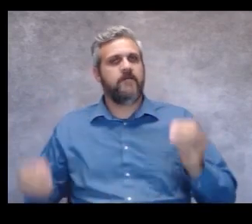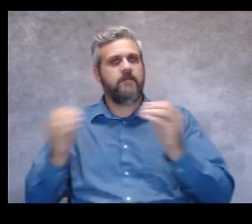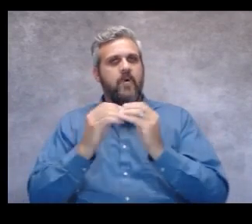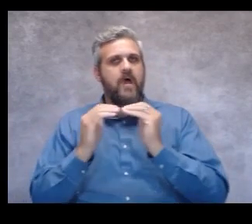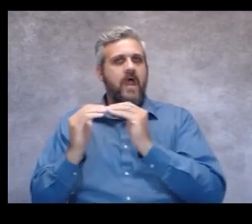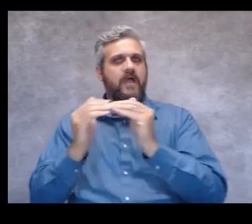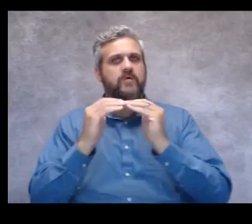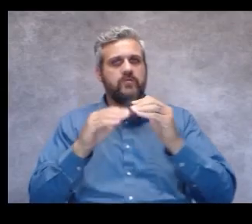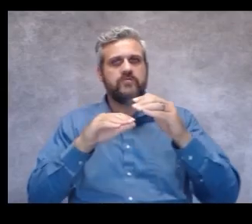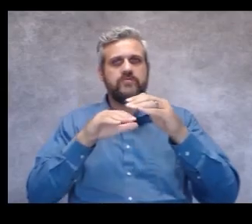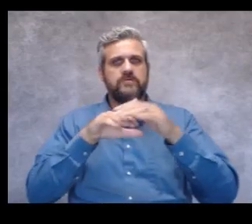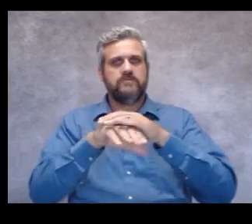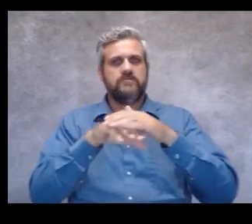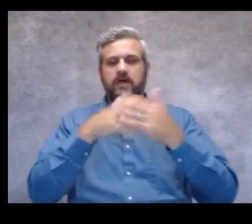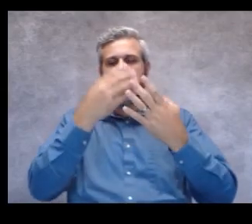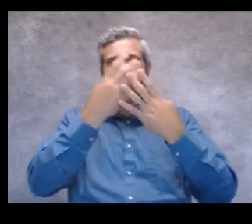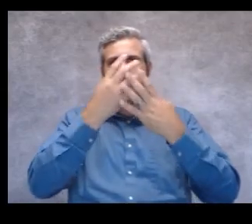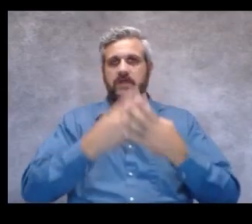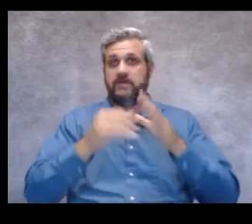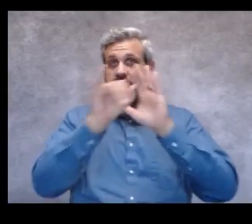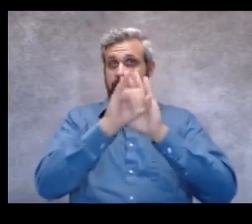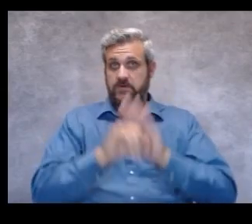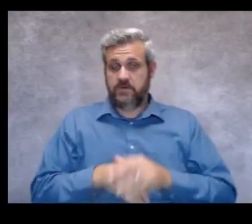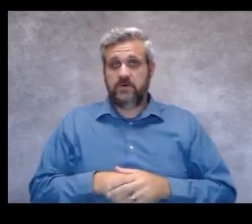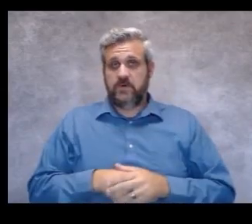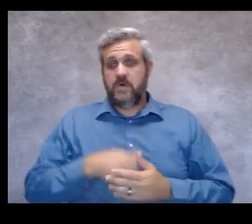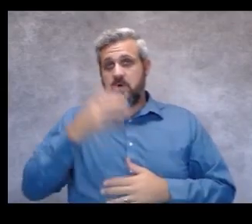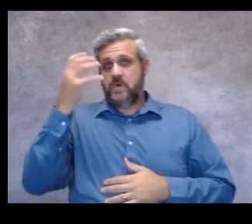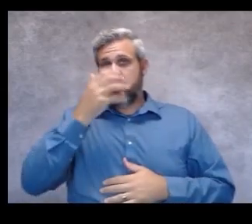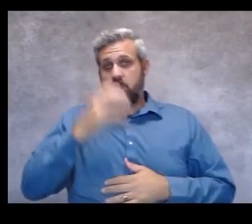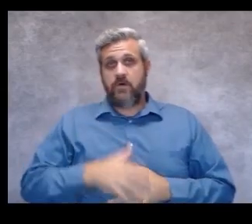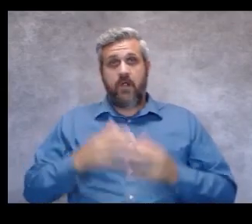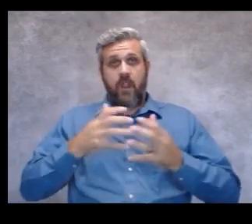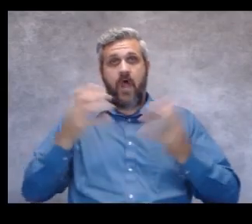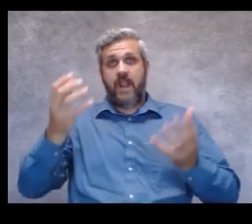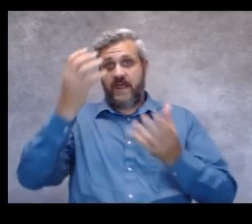and identification. That was a lot of information. So, if